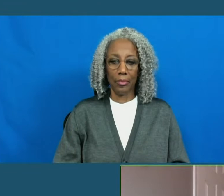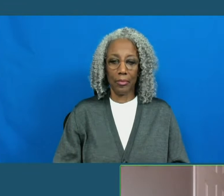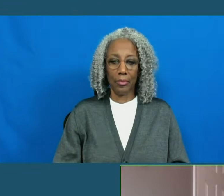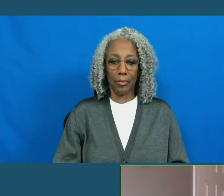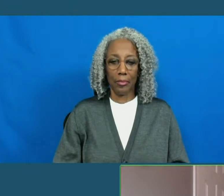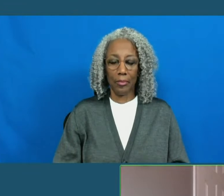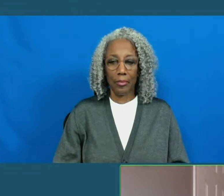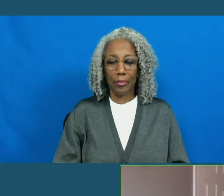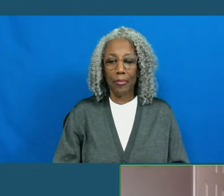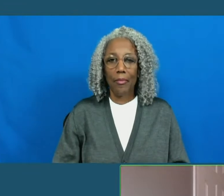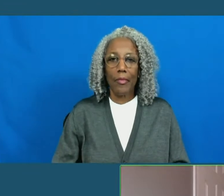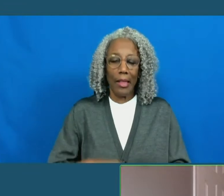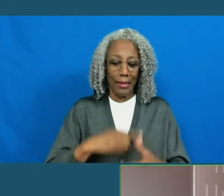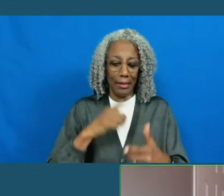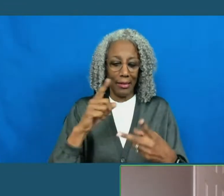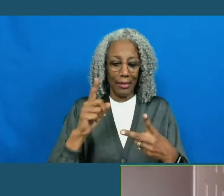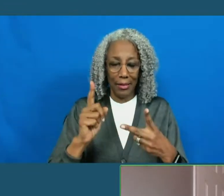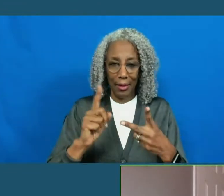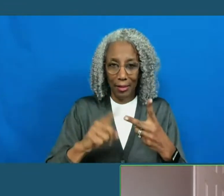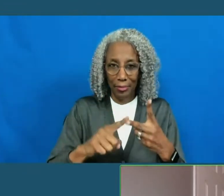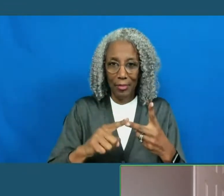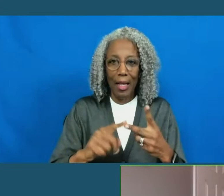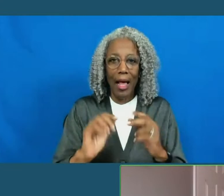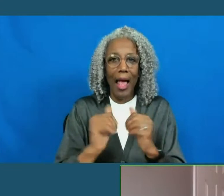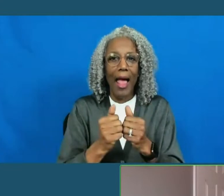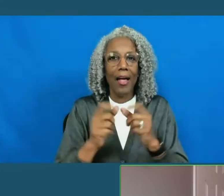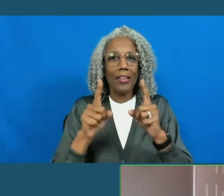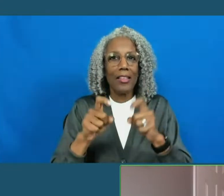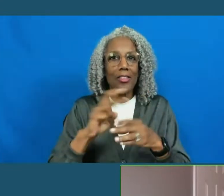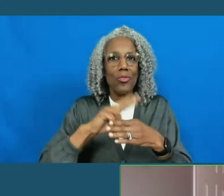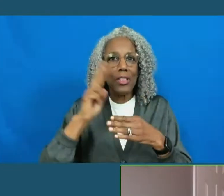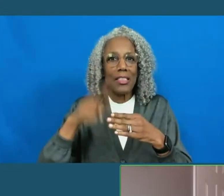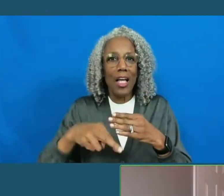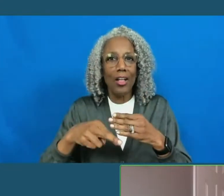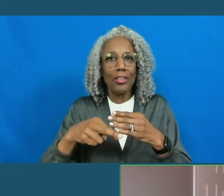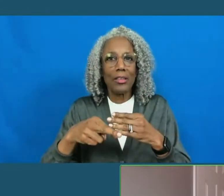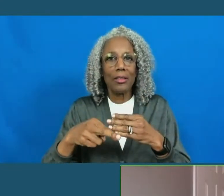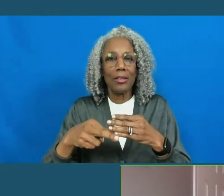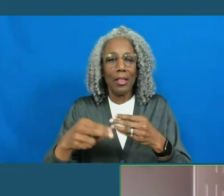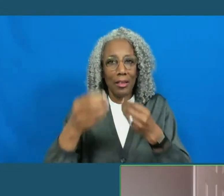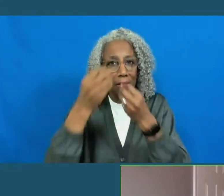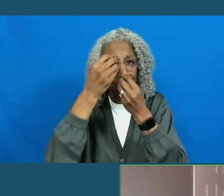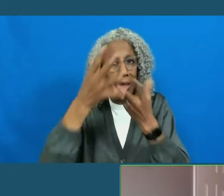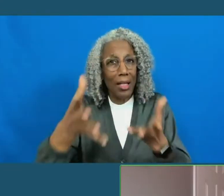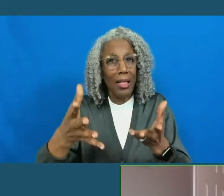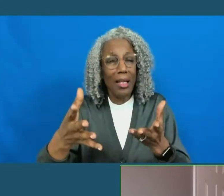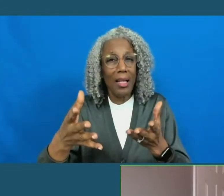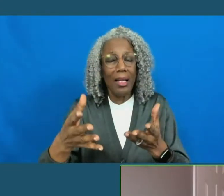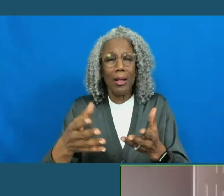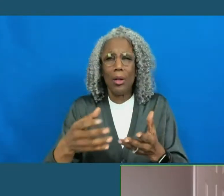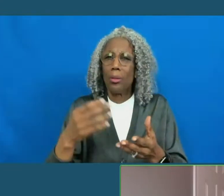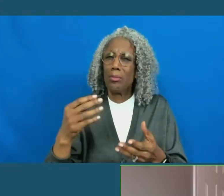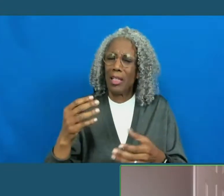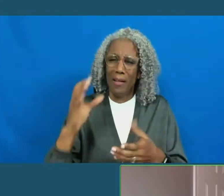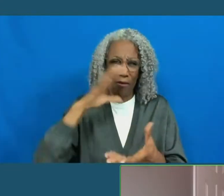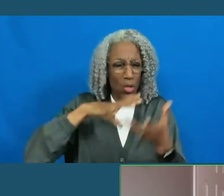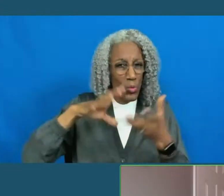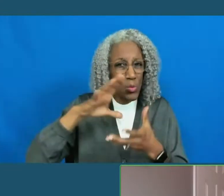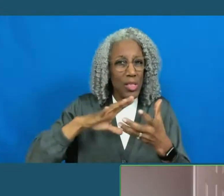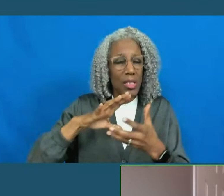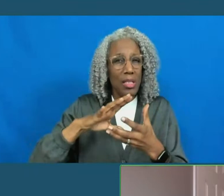Latinos. And second the way that